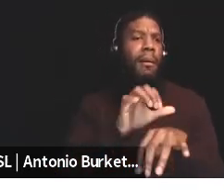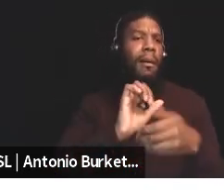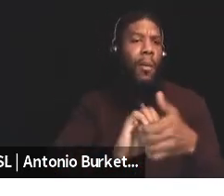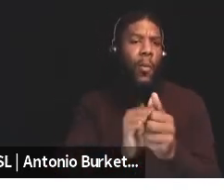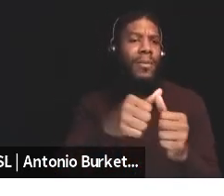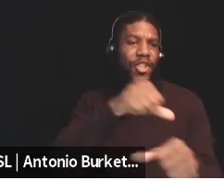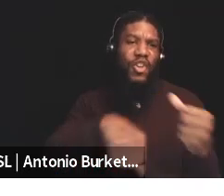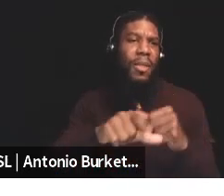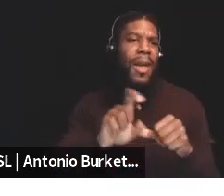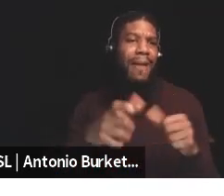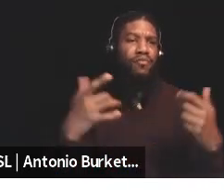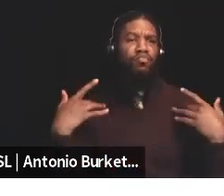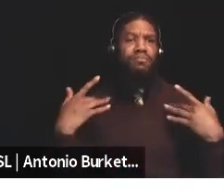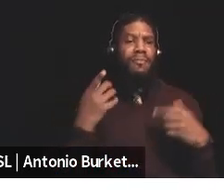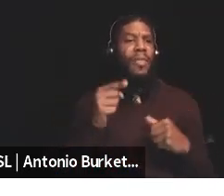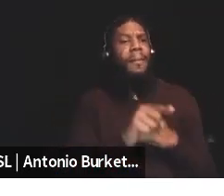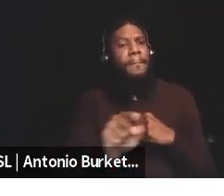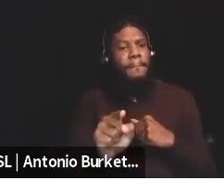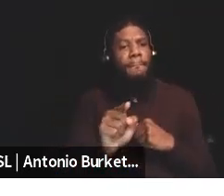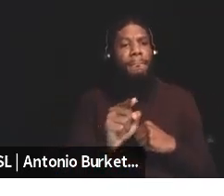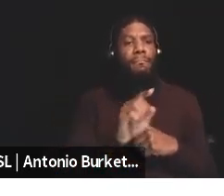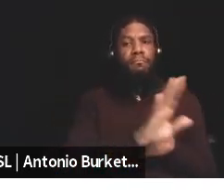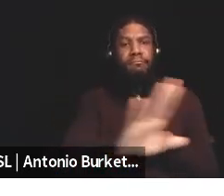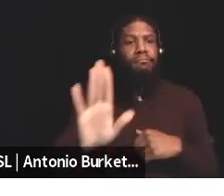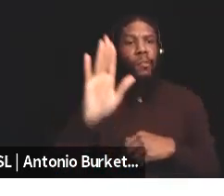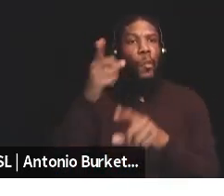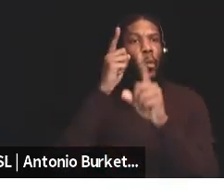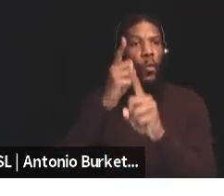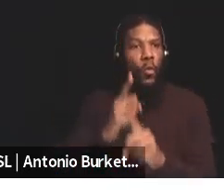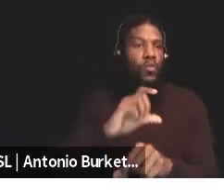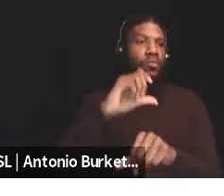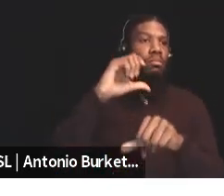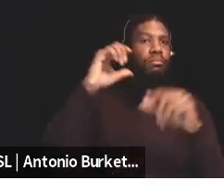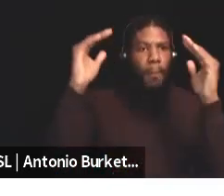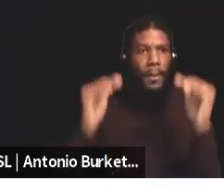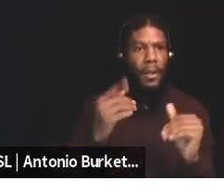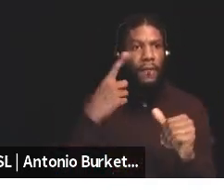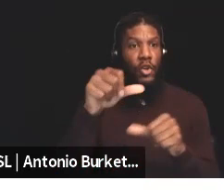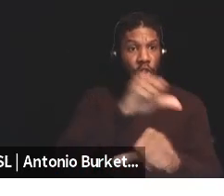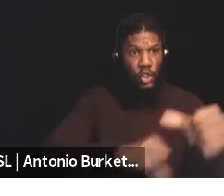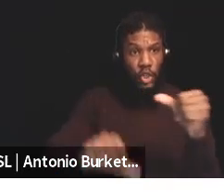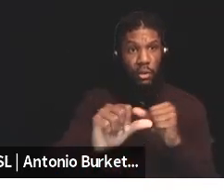Letting them set the goals and the expectations for each other has made my life a lot easier,